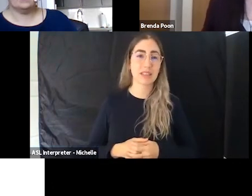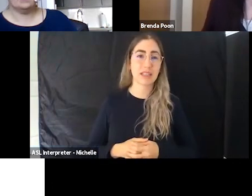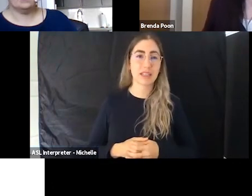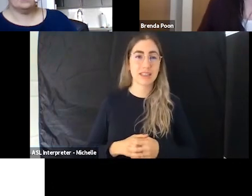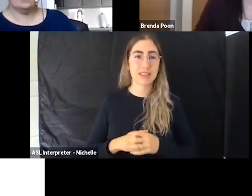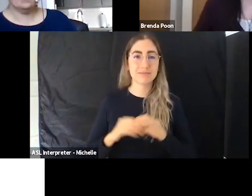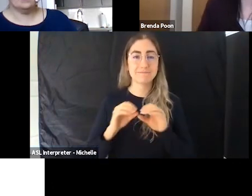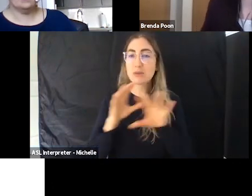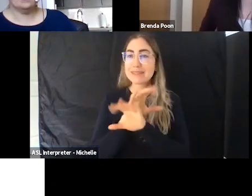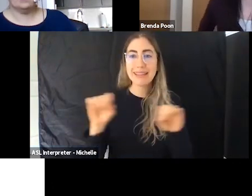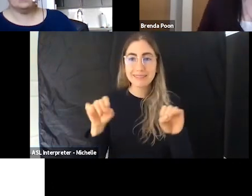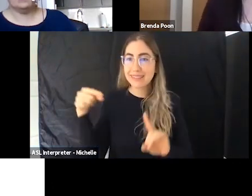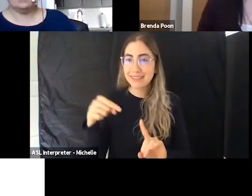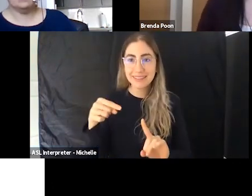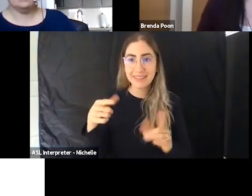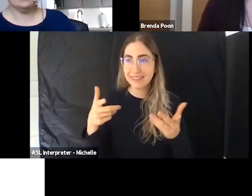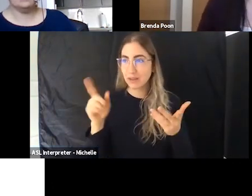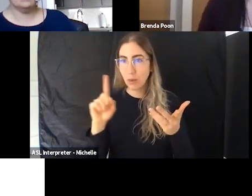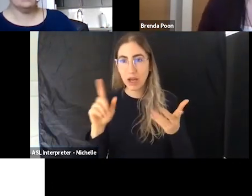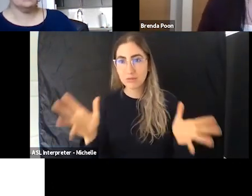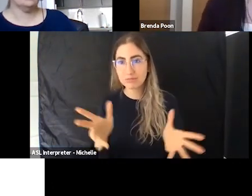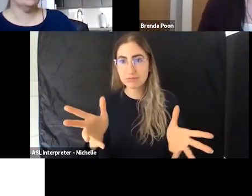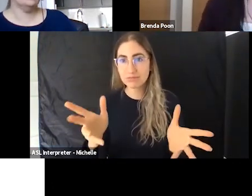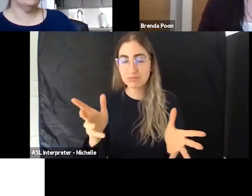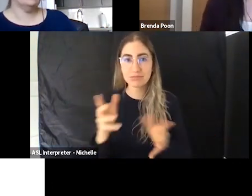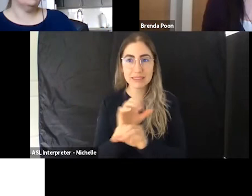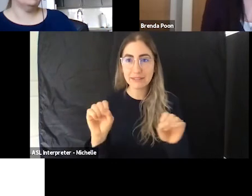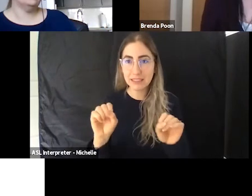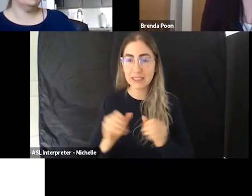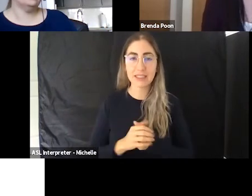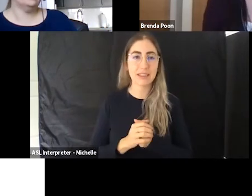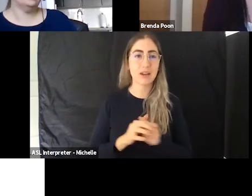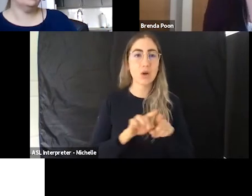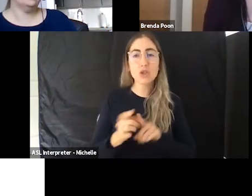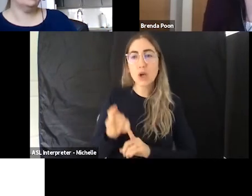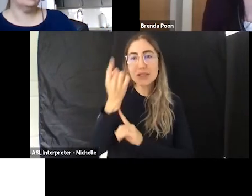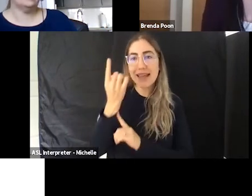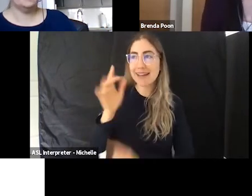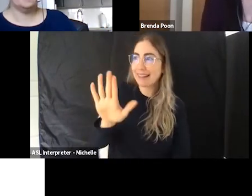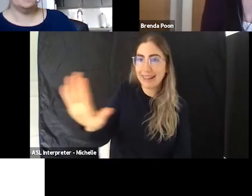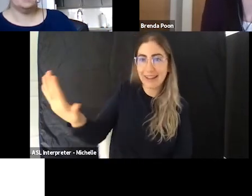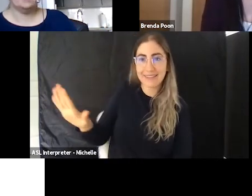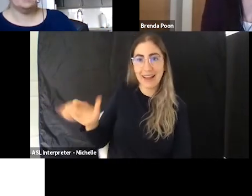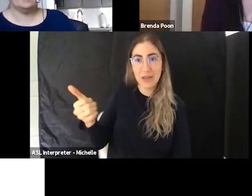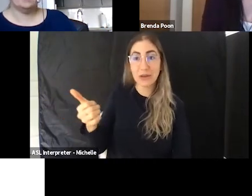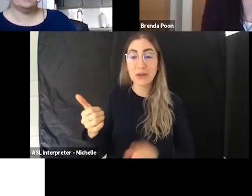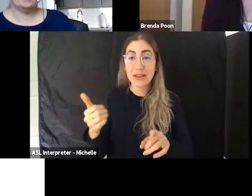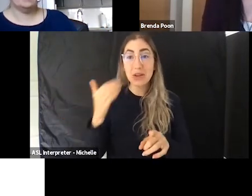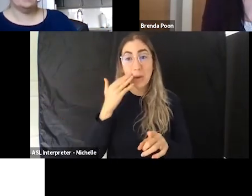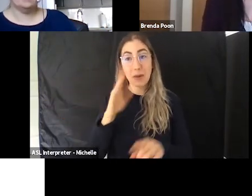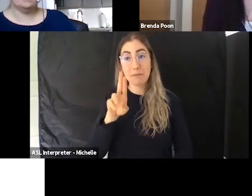A SECOND MAJOR THEME WAS ALSO AROUND DIFFICULTY IN UNDERSTAND UNDERSTANDING OTHERS